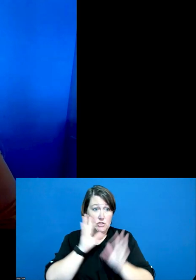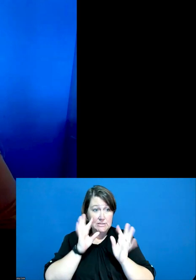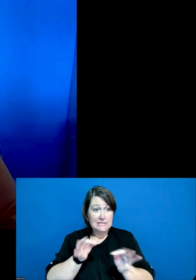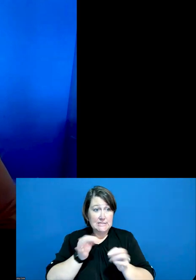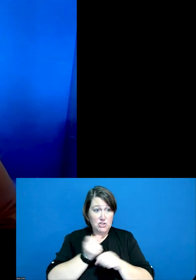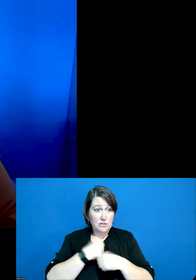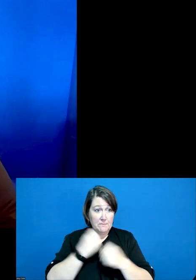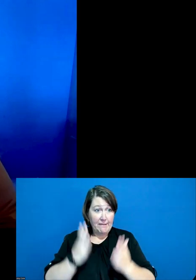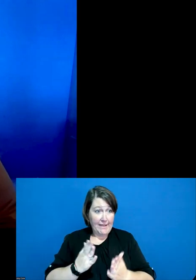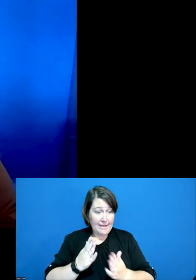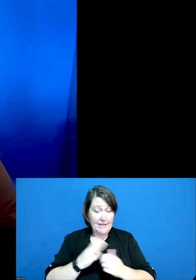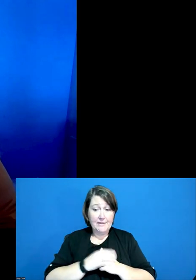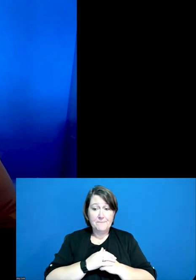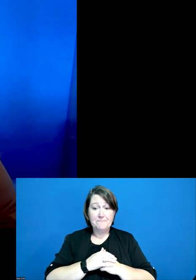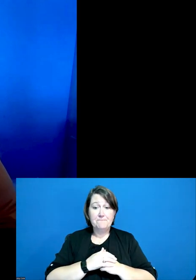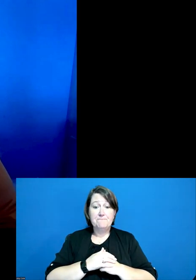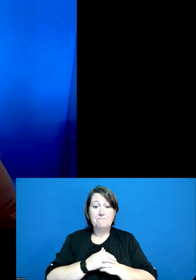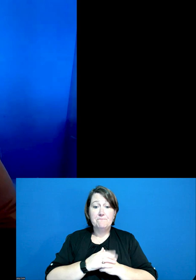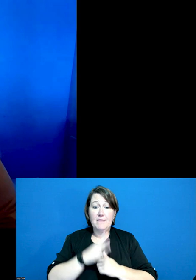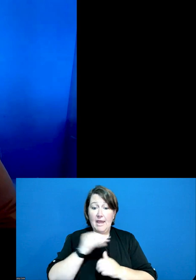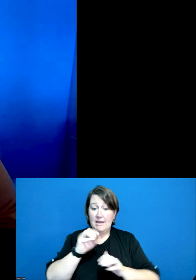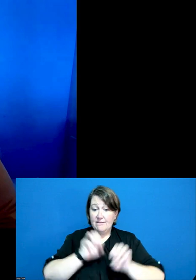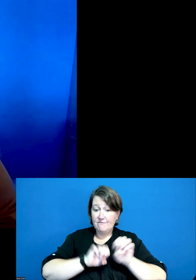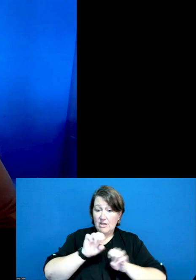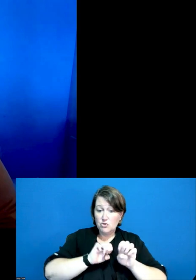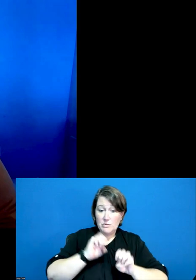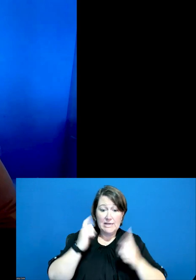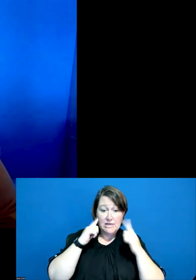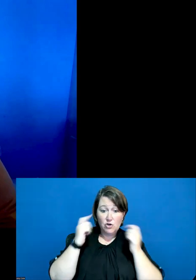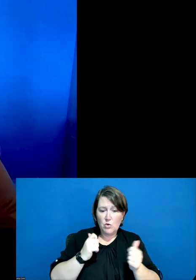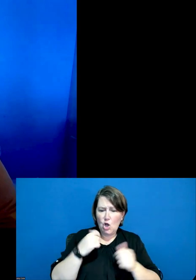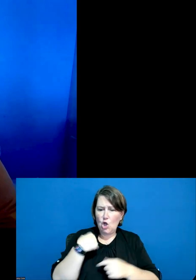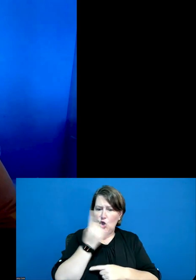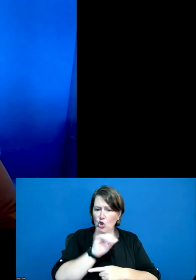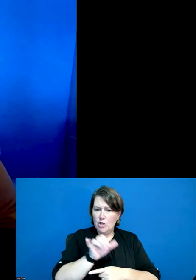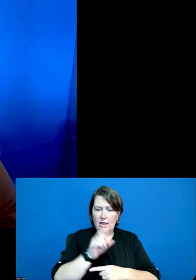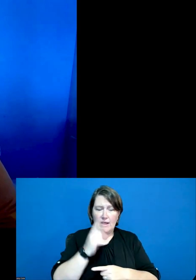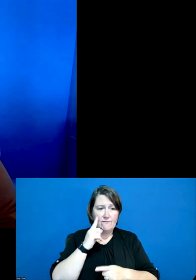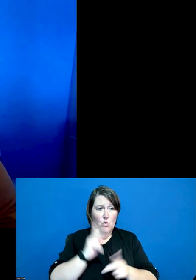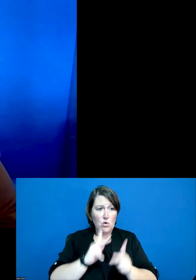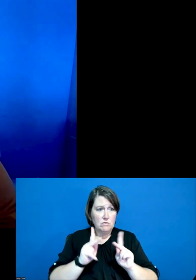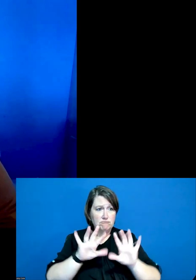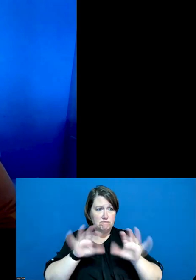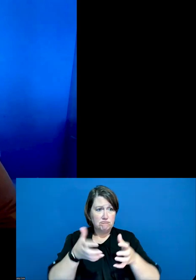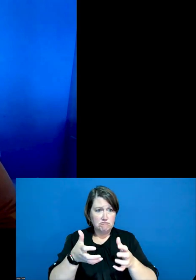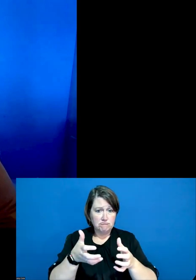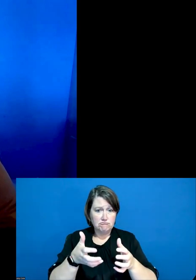and an evaluation and hearing loss. What would that look like for that demographic of